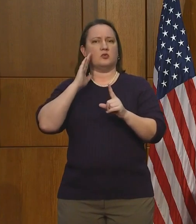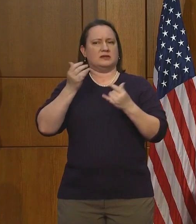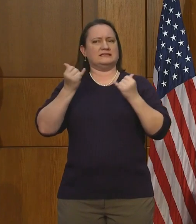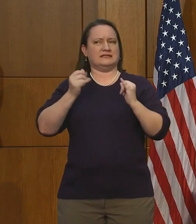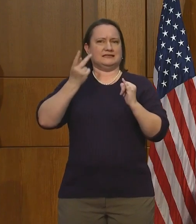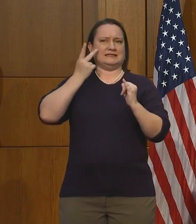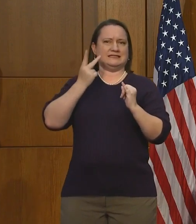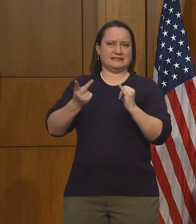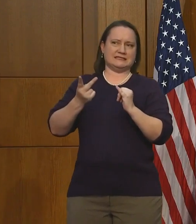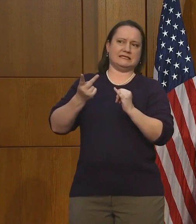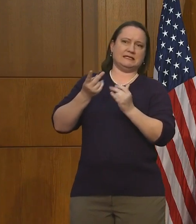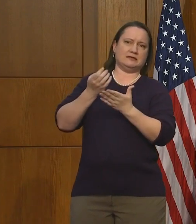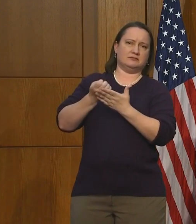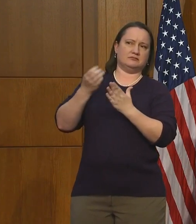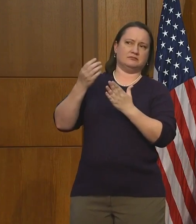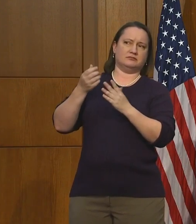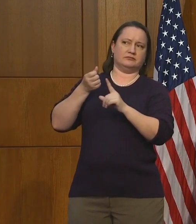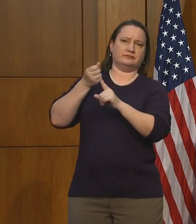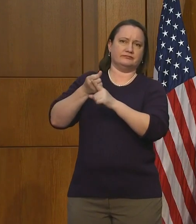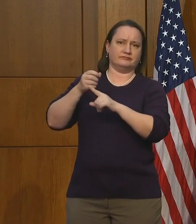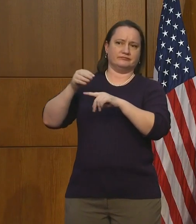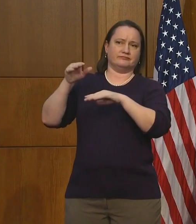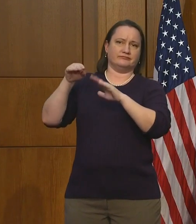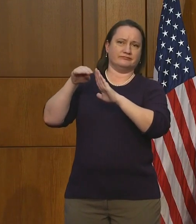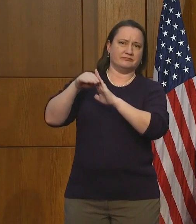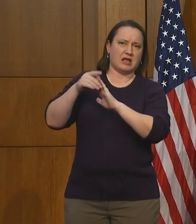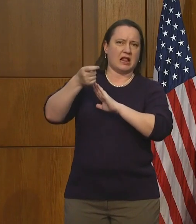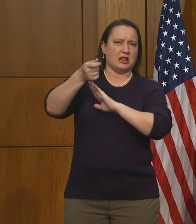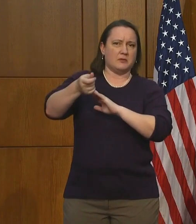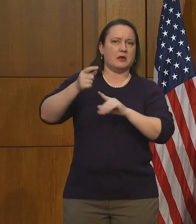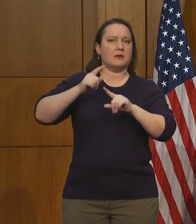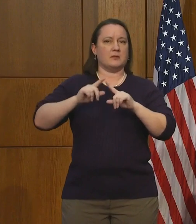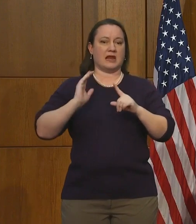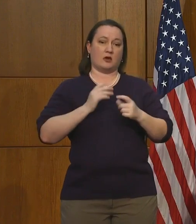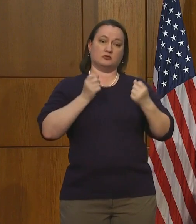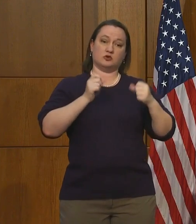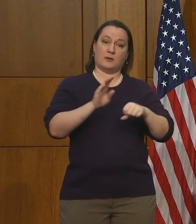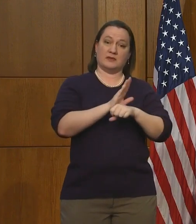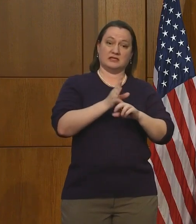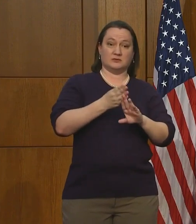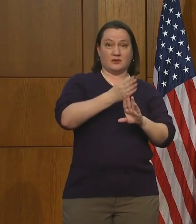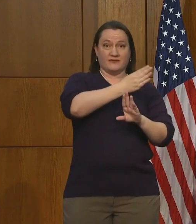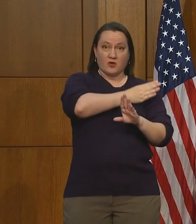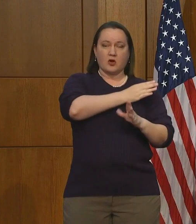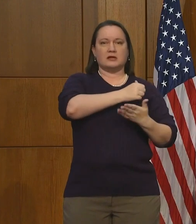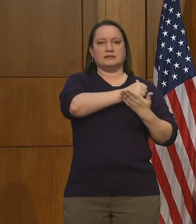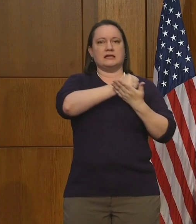NEXT COUPLE MONTHS OR INTO THE FUTURE BUT AGAIN STRONG BASE IS